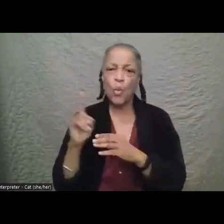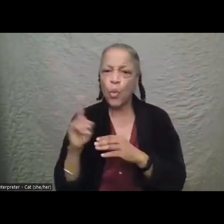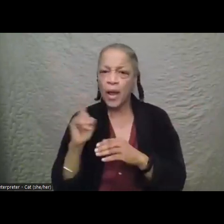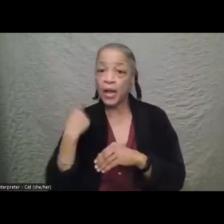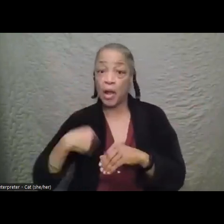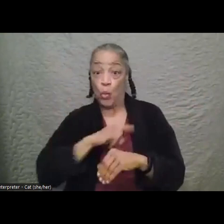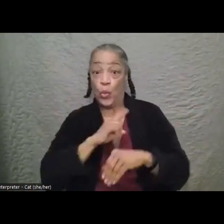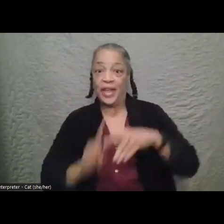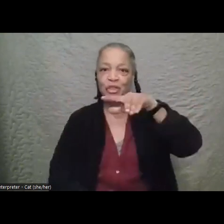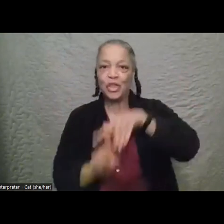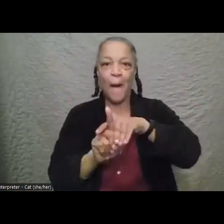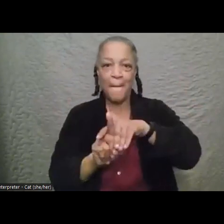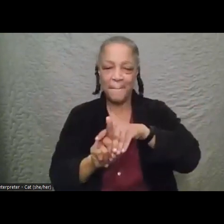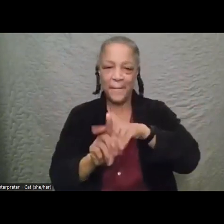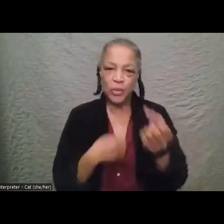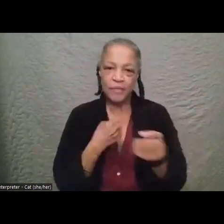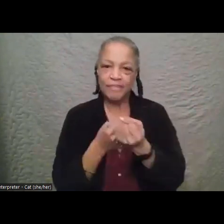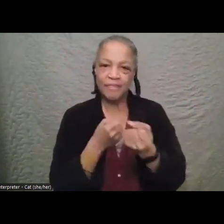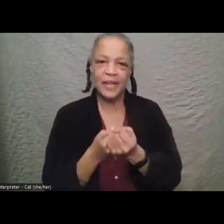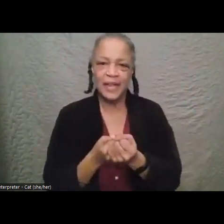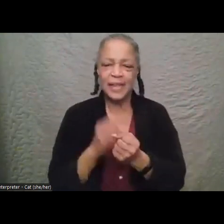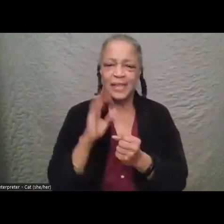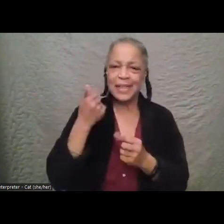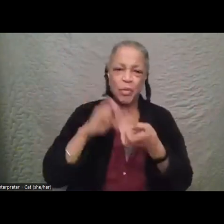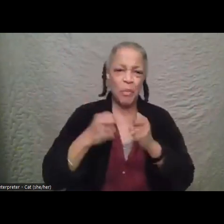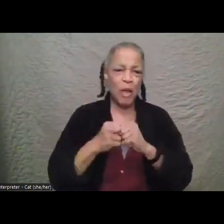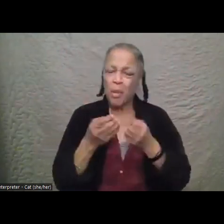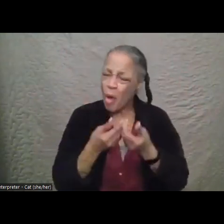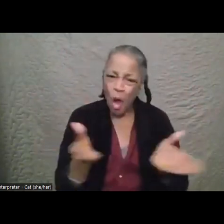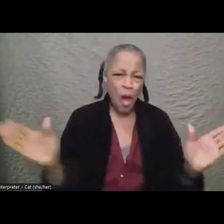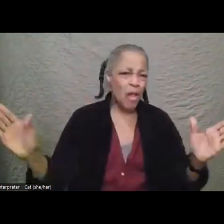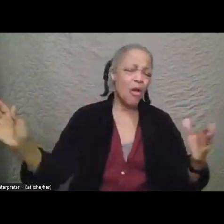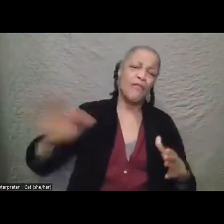They seem to be a problem regardless of which side one is on.